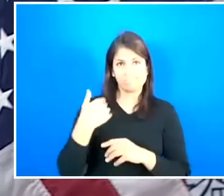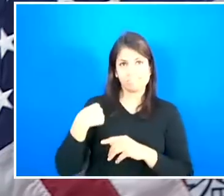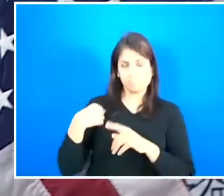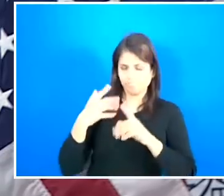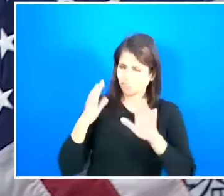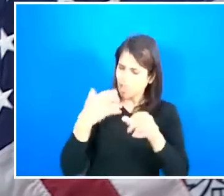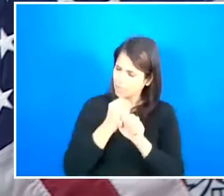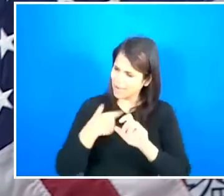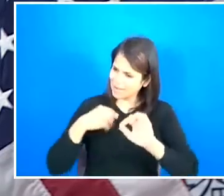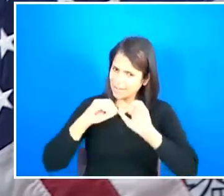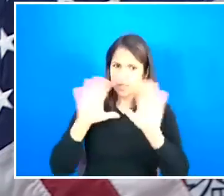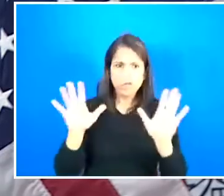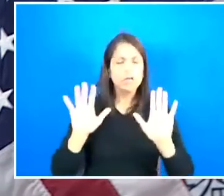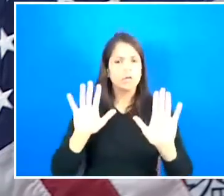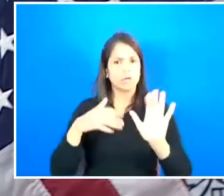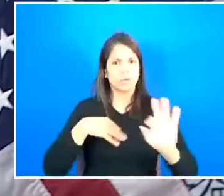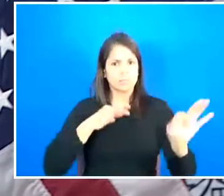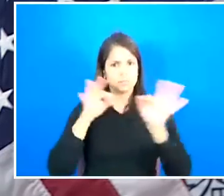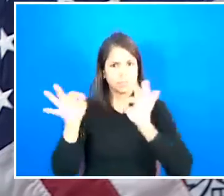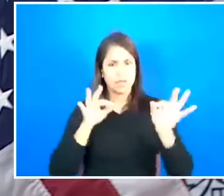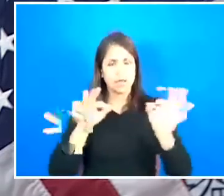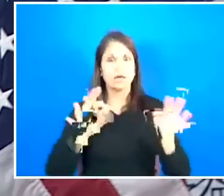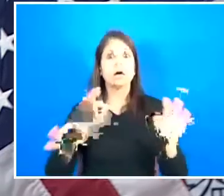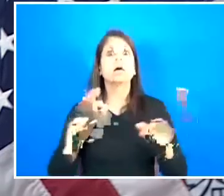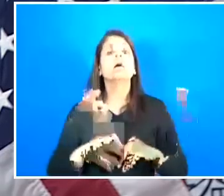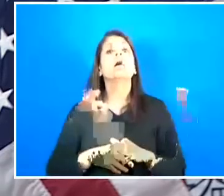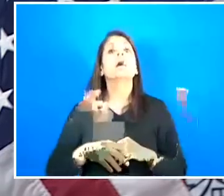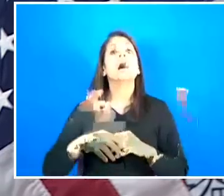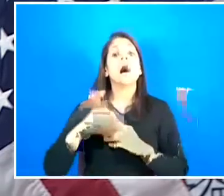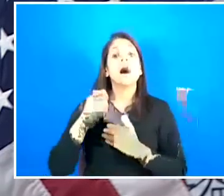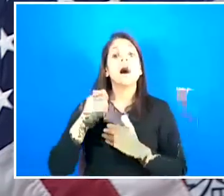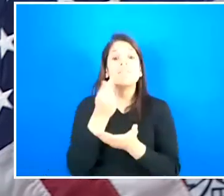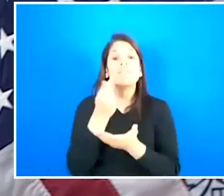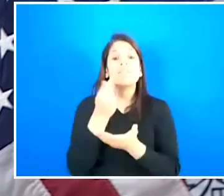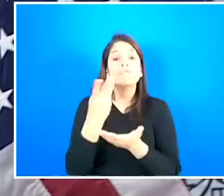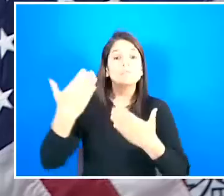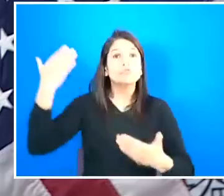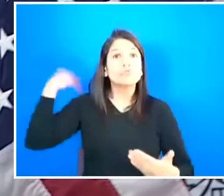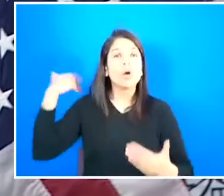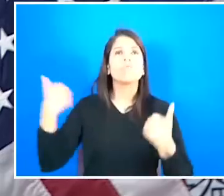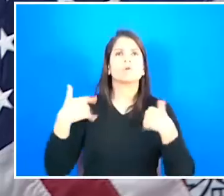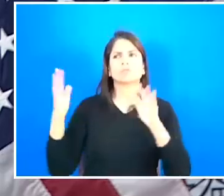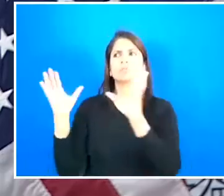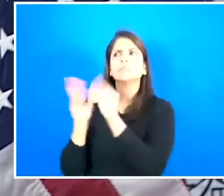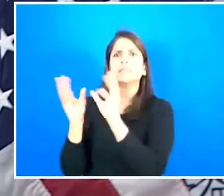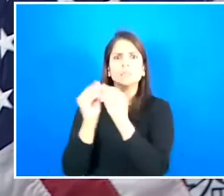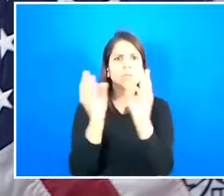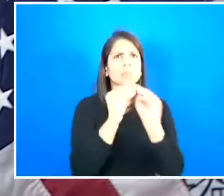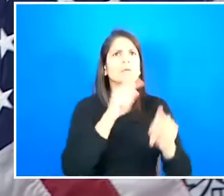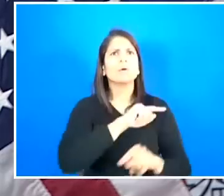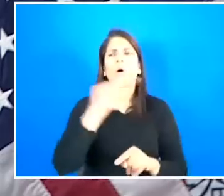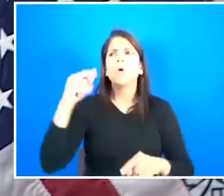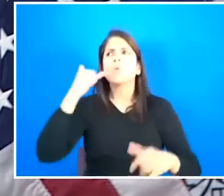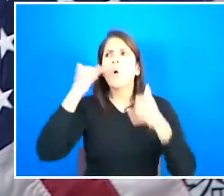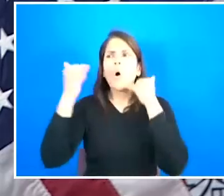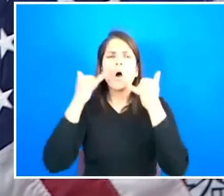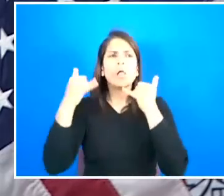AS YOU KNOW, I TALKED ABO UT PUBLICLY WEEKS AND WEEKSGO A I HAD A CONFERENCE CALL OF KEY